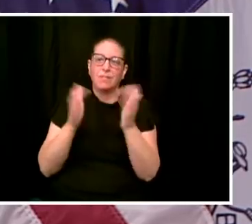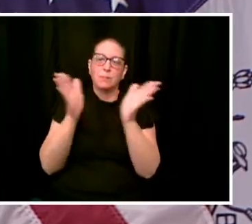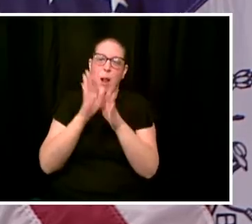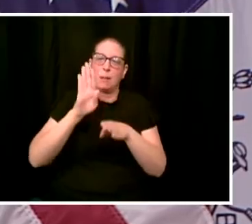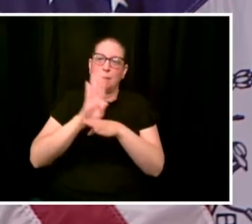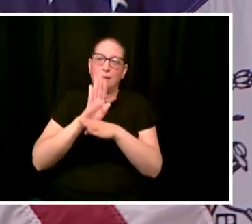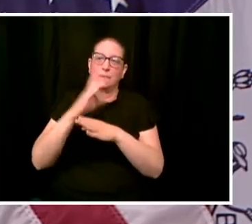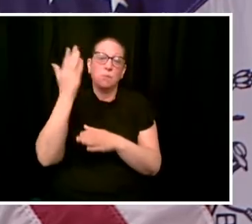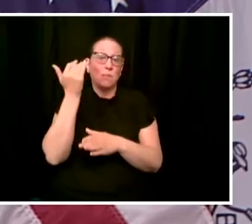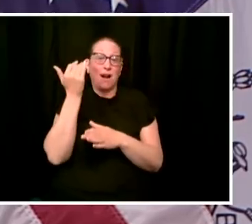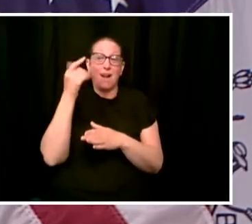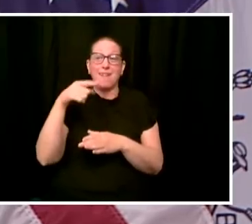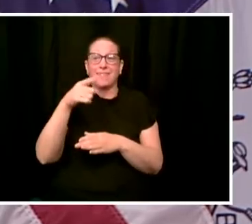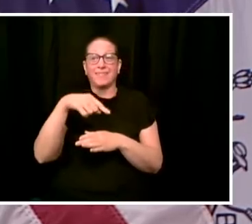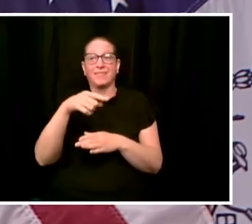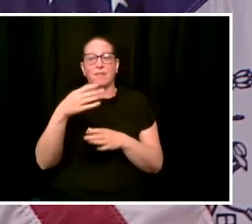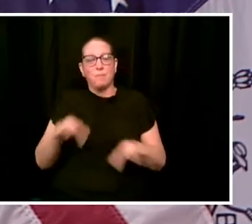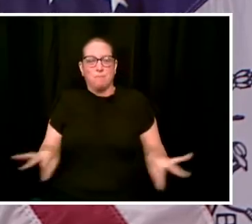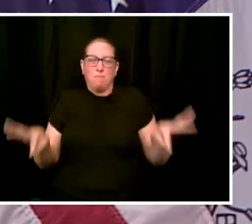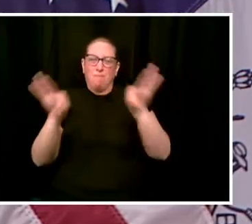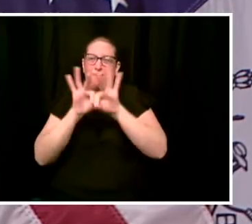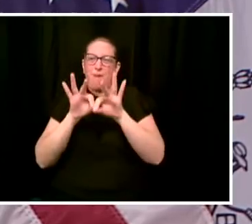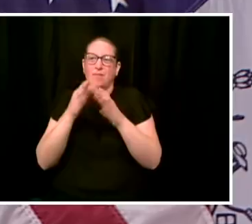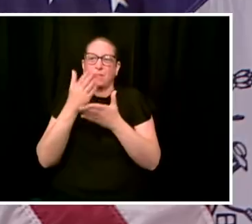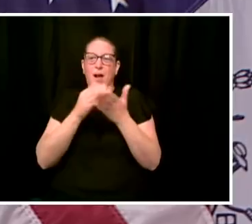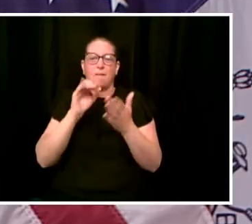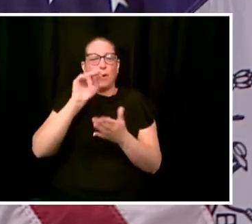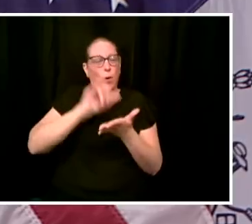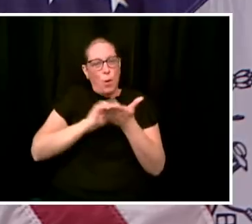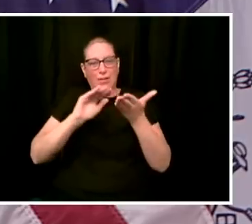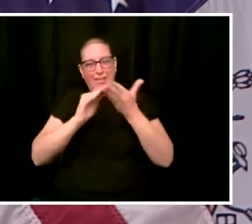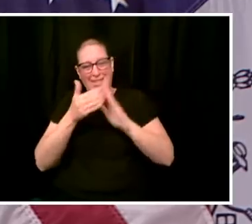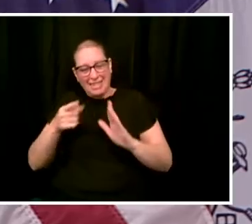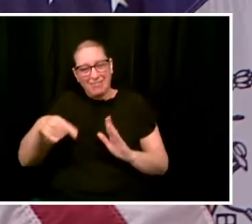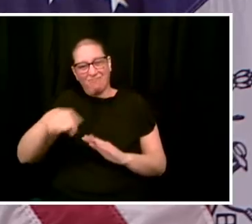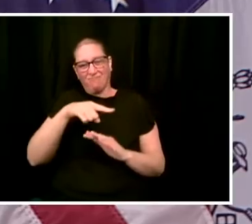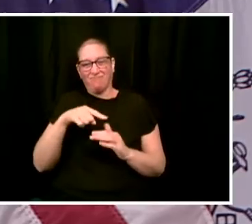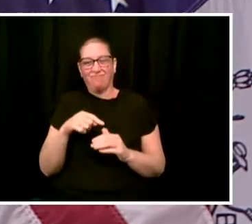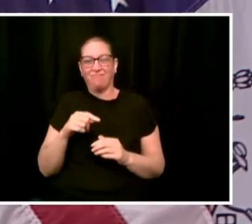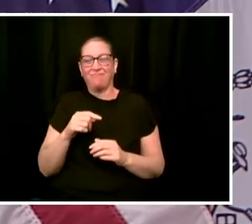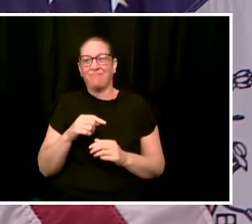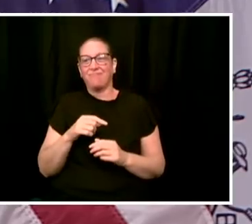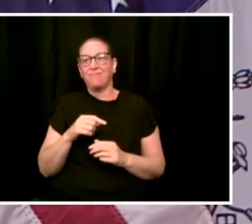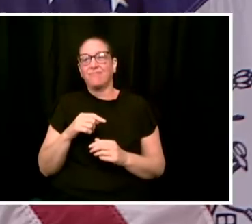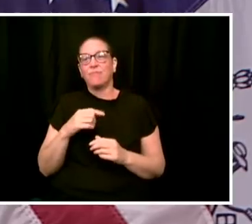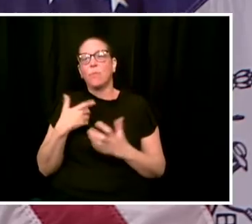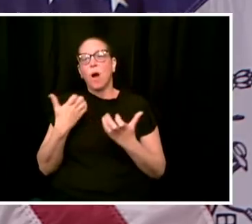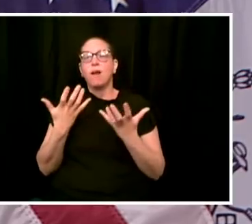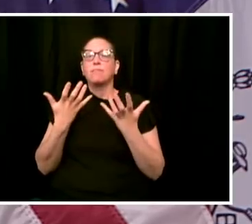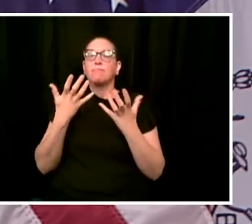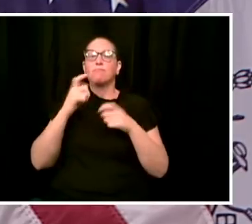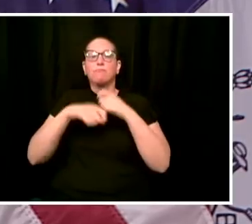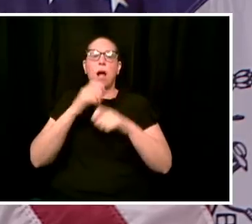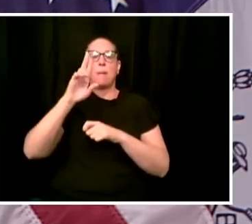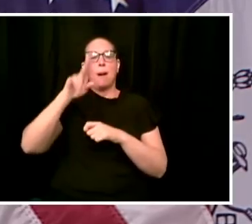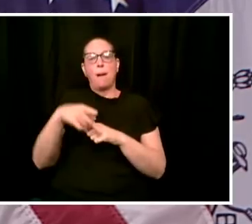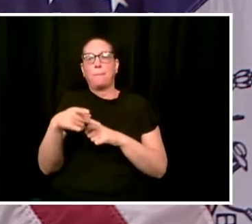SO CRUCIAL TO